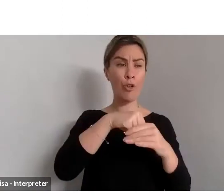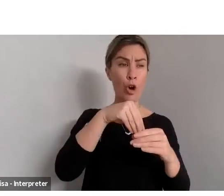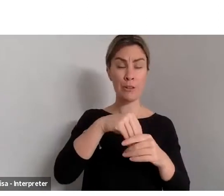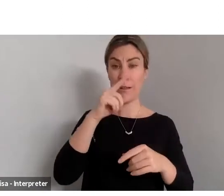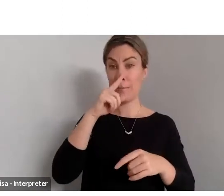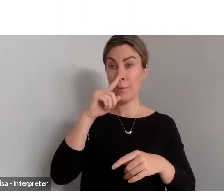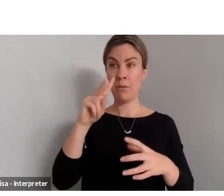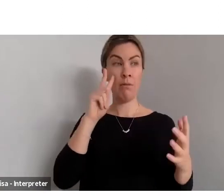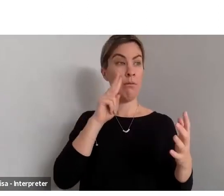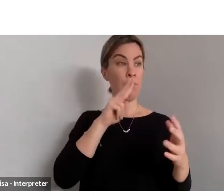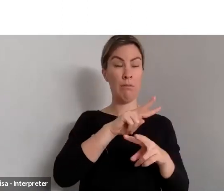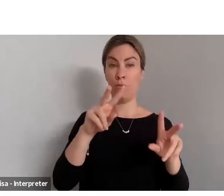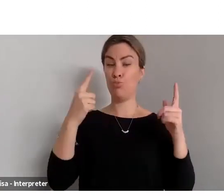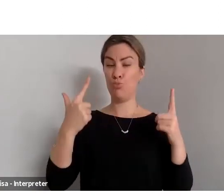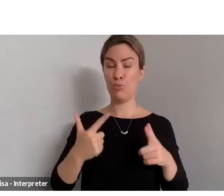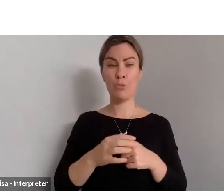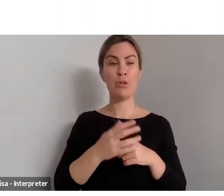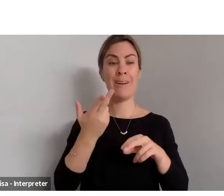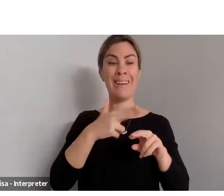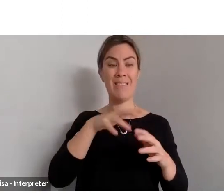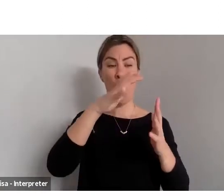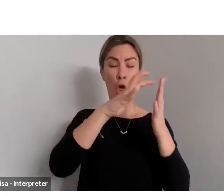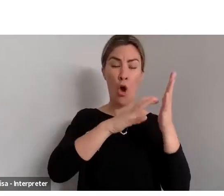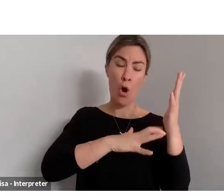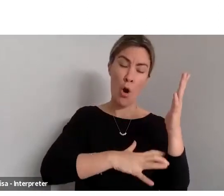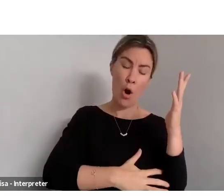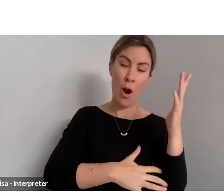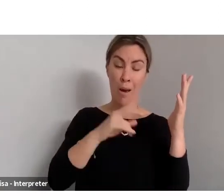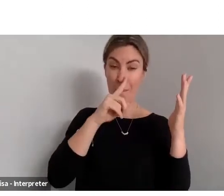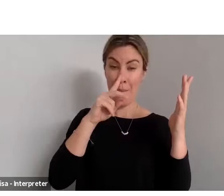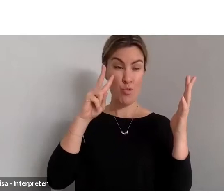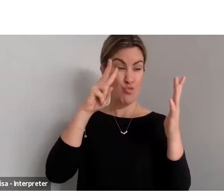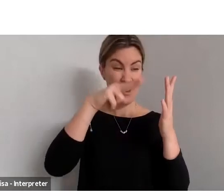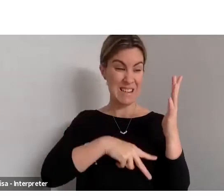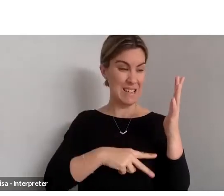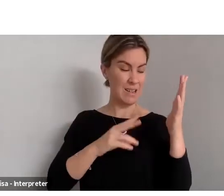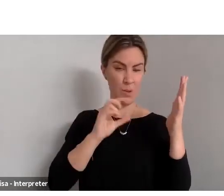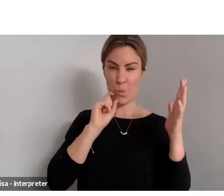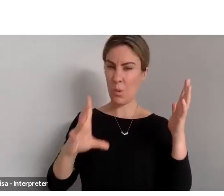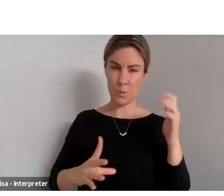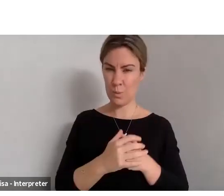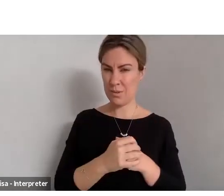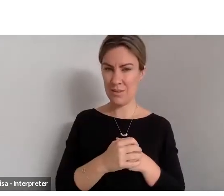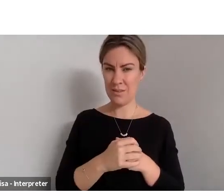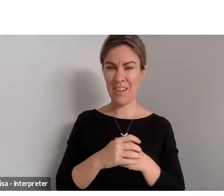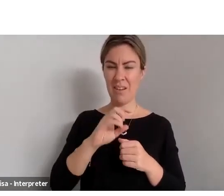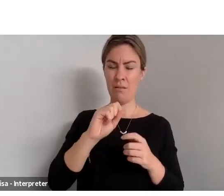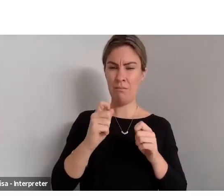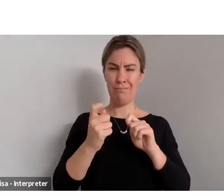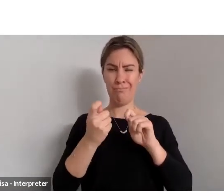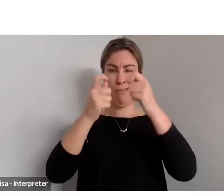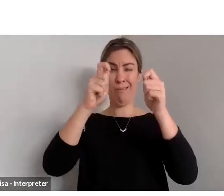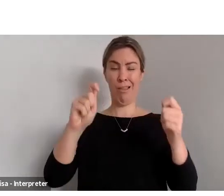Having it too long, common gated fonts, pretty but difficult